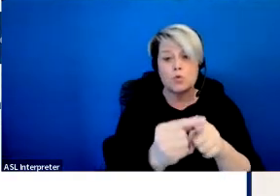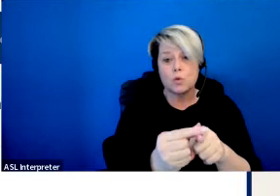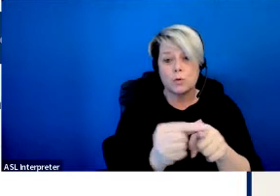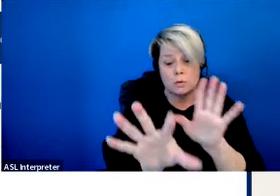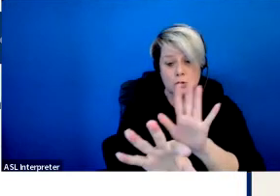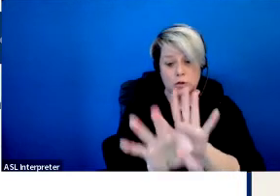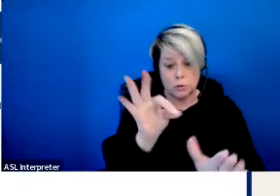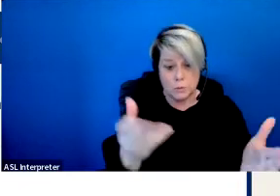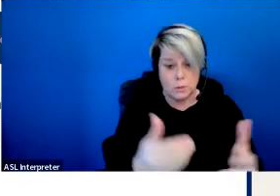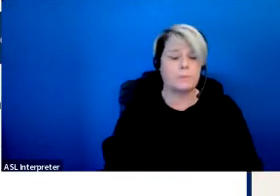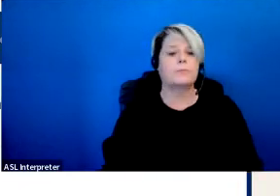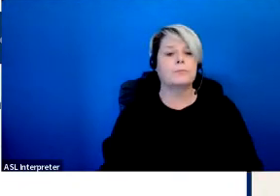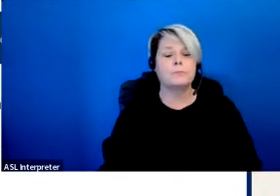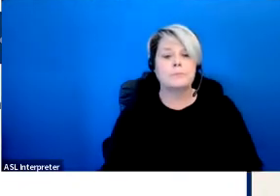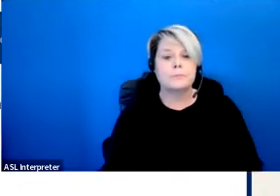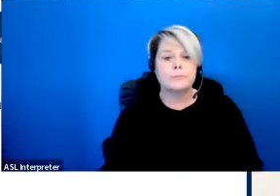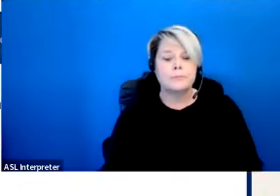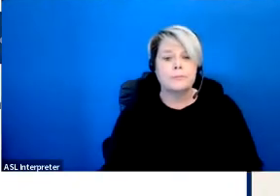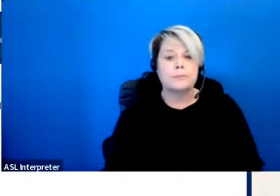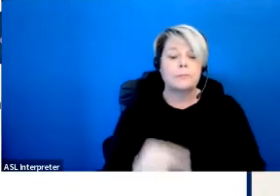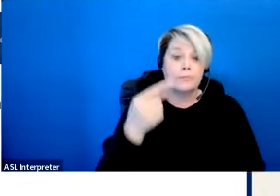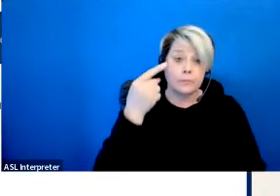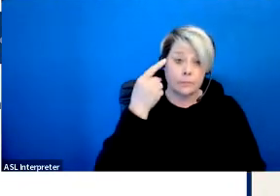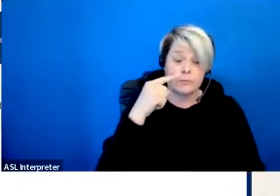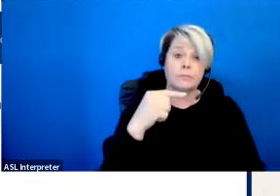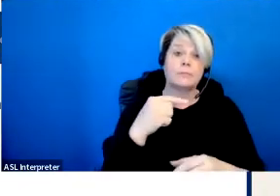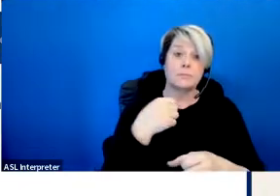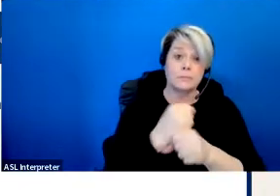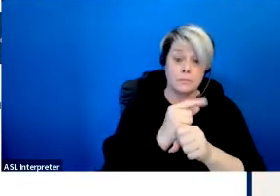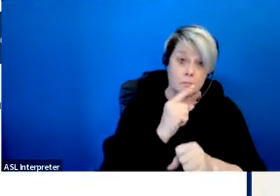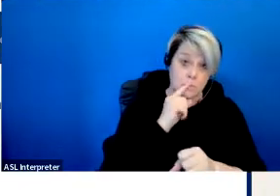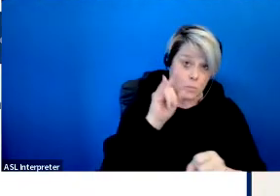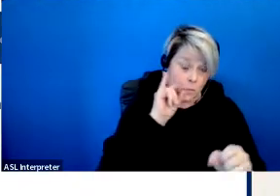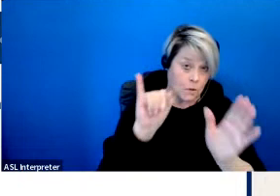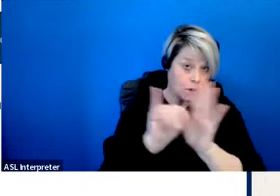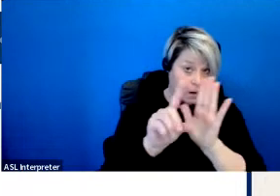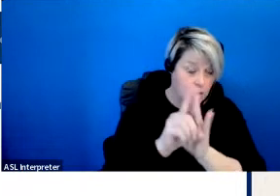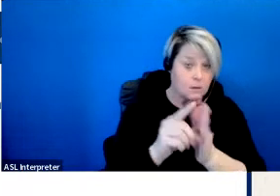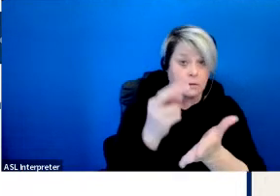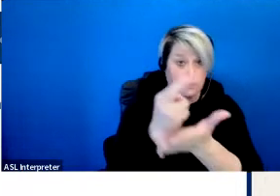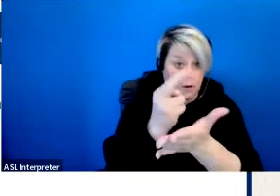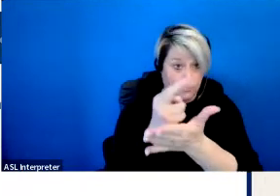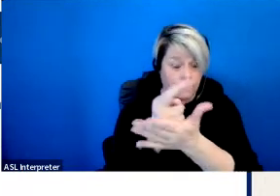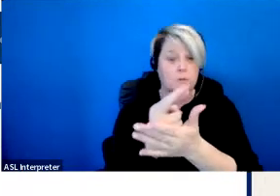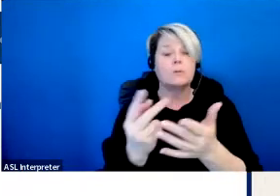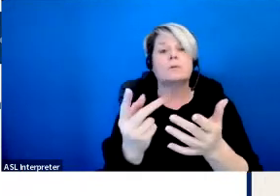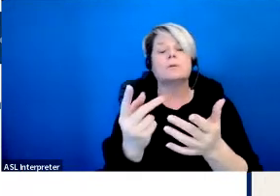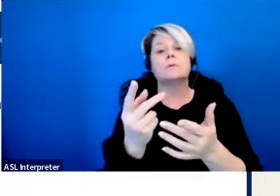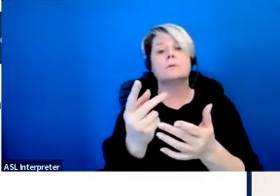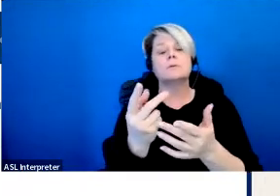intuitive but I am going to highlight wording choice. So to ensure that we are effectively search and more